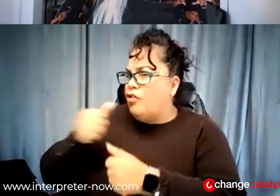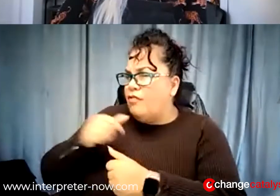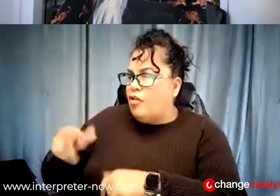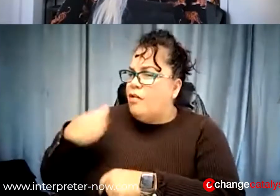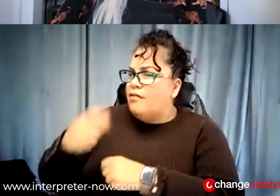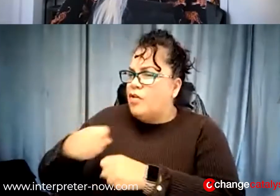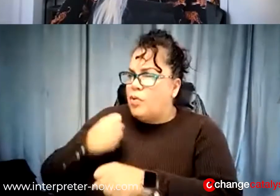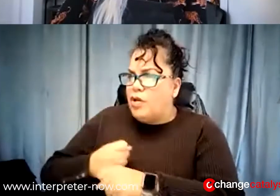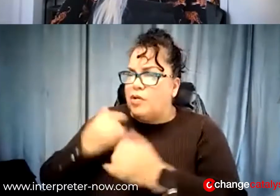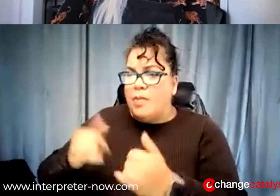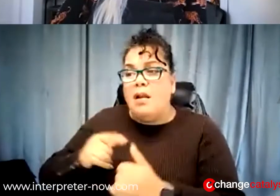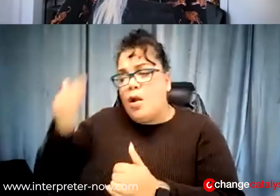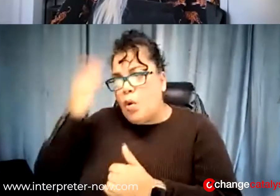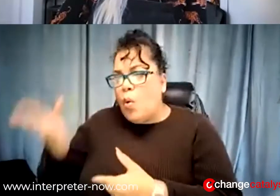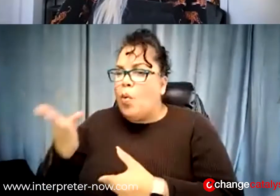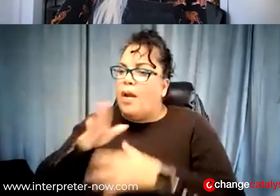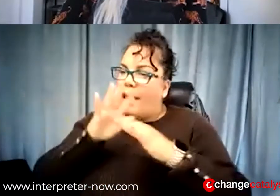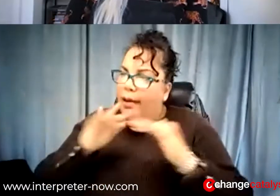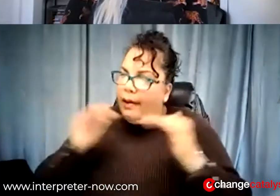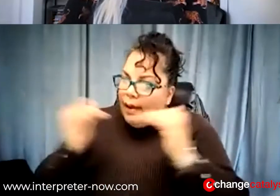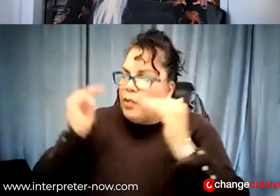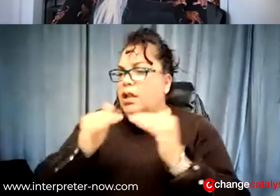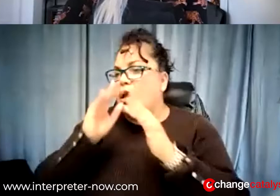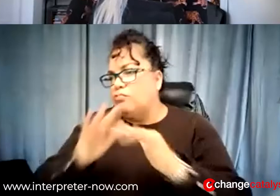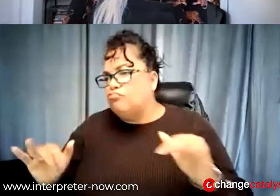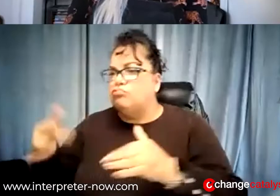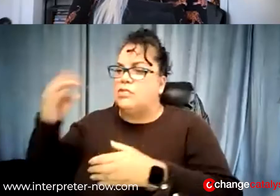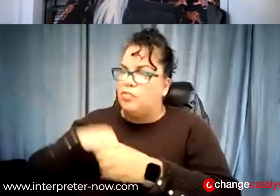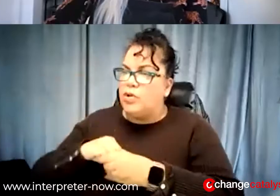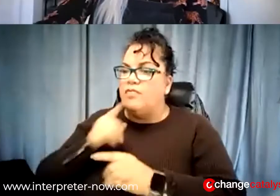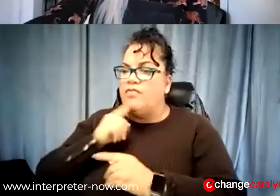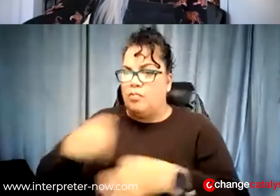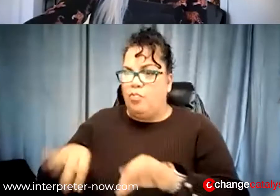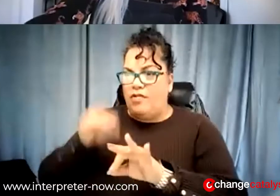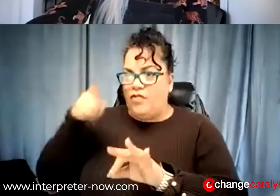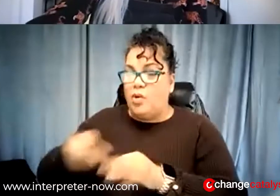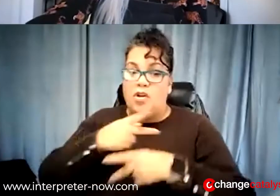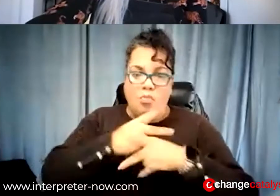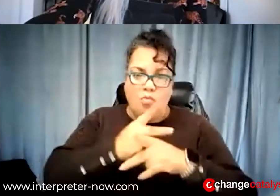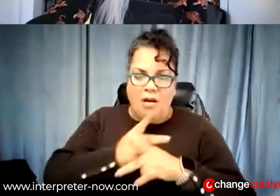And also your background in products and kind of combining them together as we're building